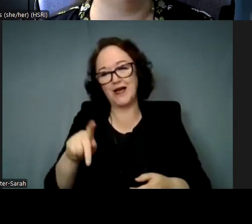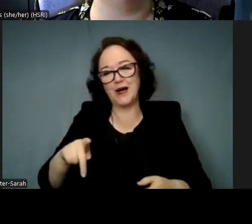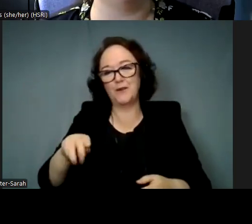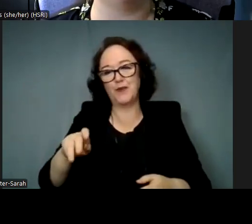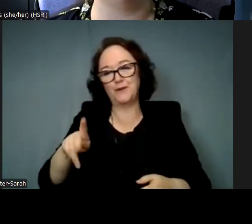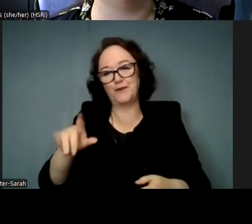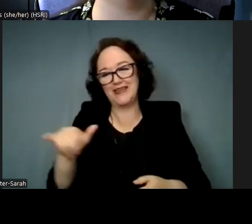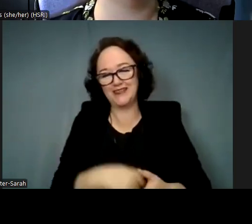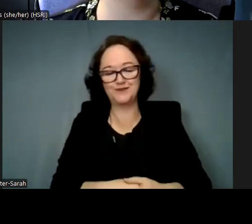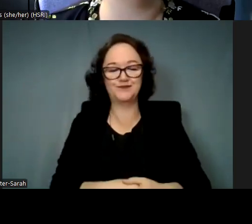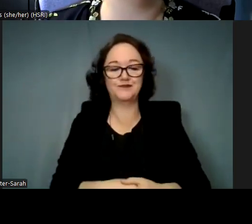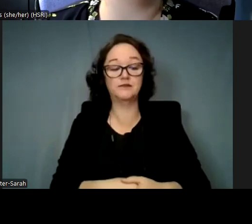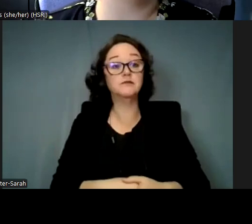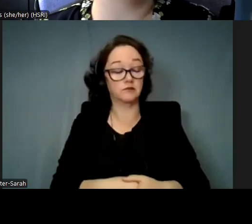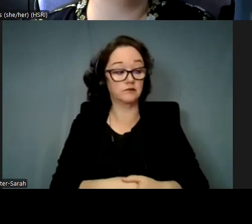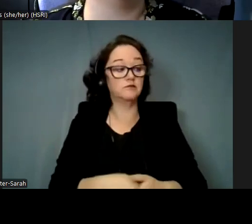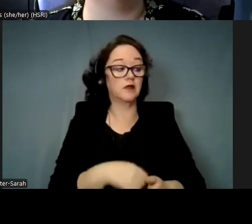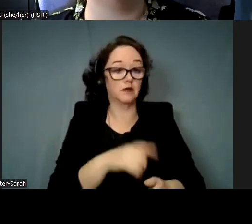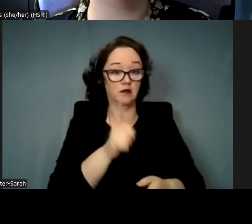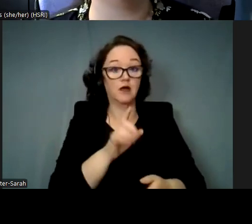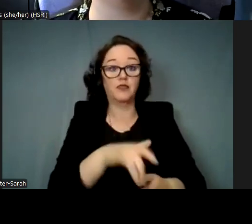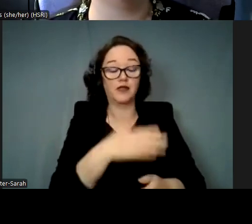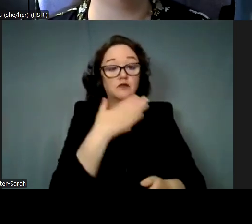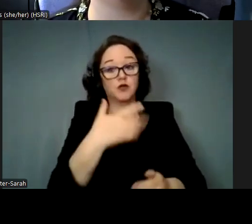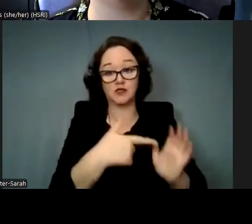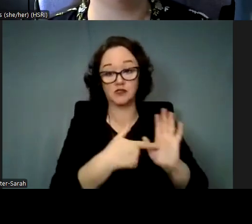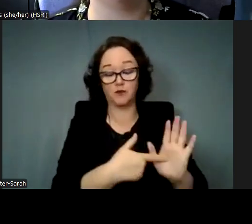example. The more you get involved in this, and maybe